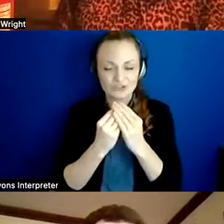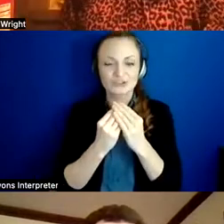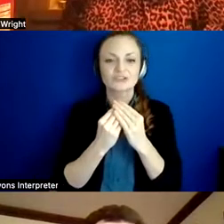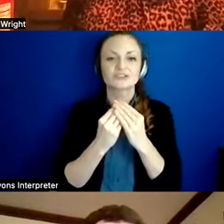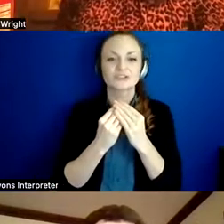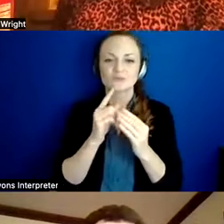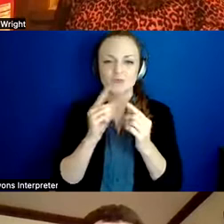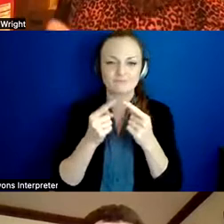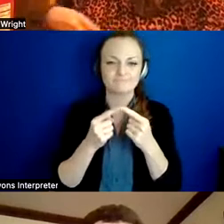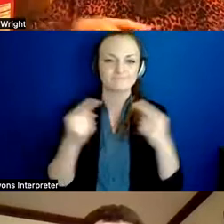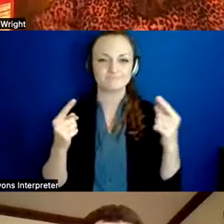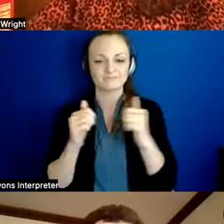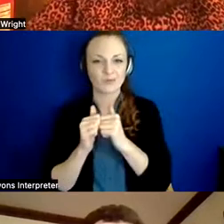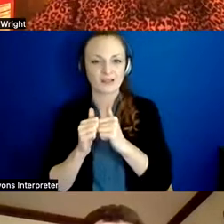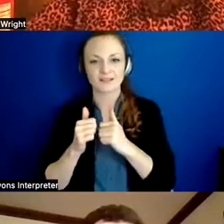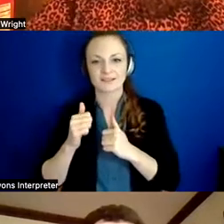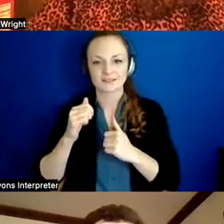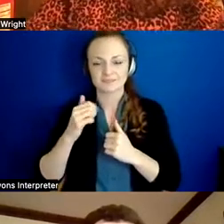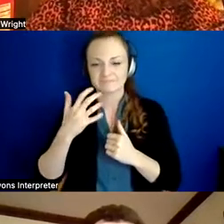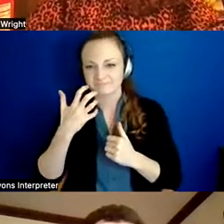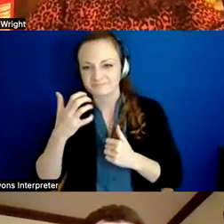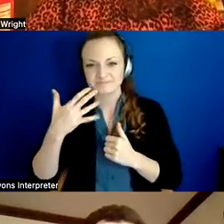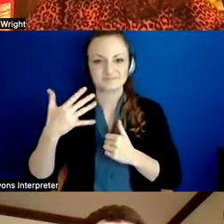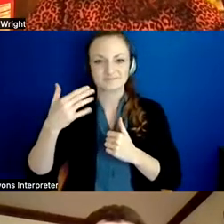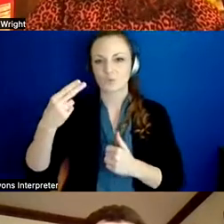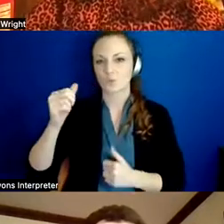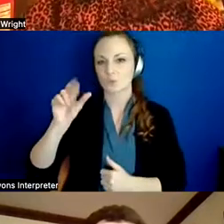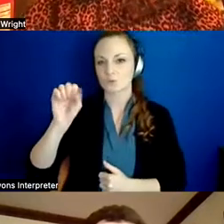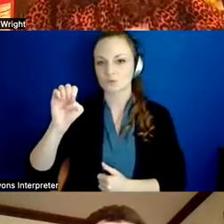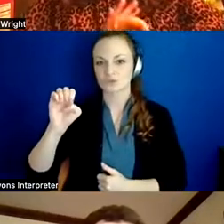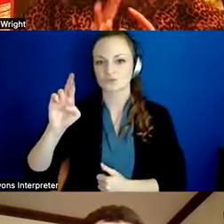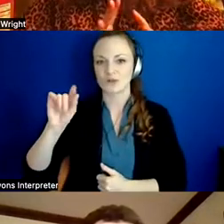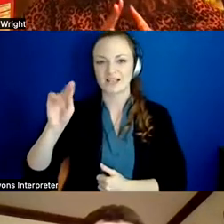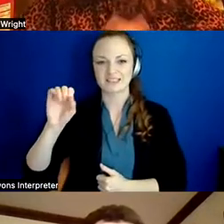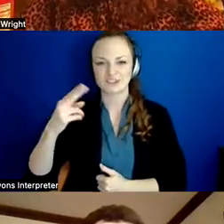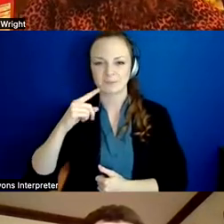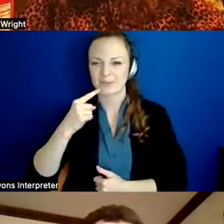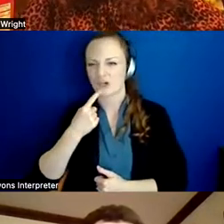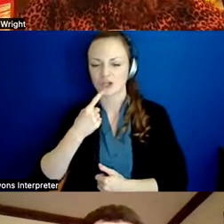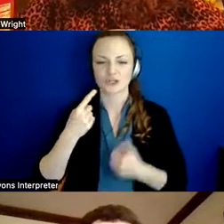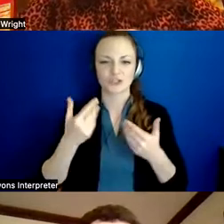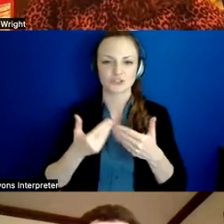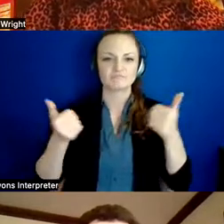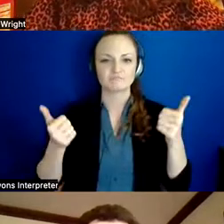19:37:57 So there's lots of recipes online I've tried all kinds of different ones, but